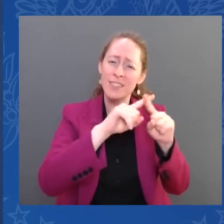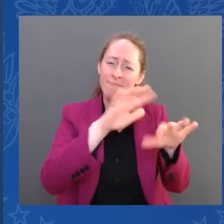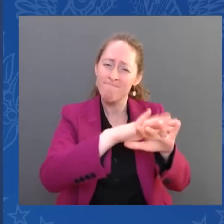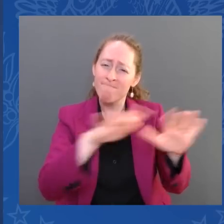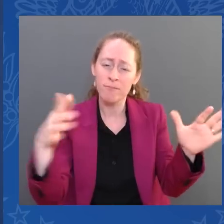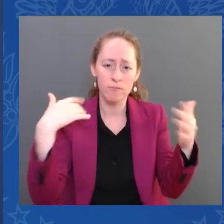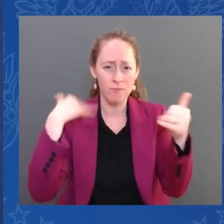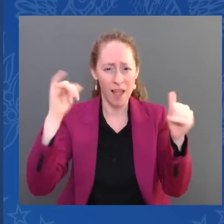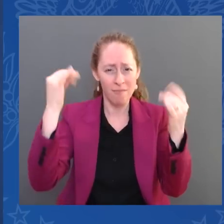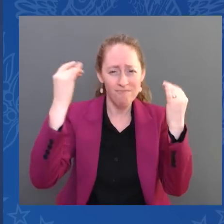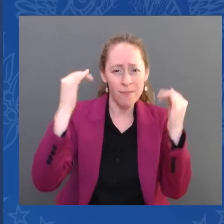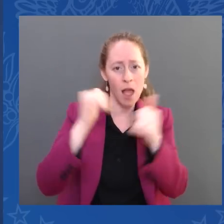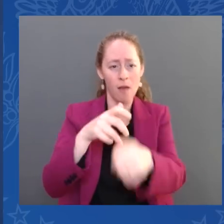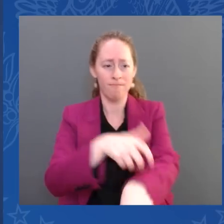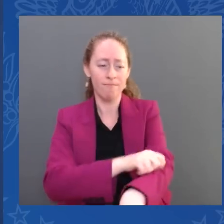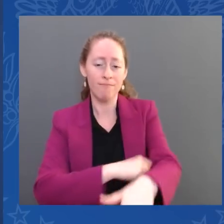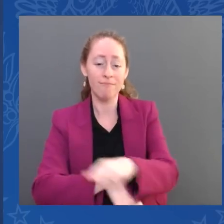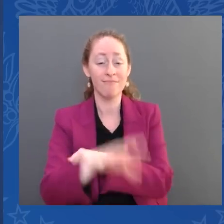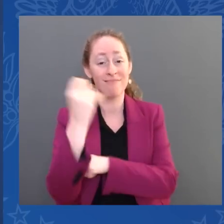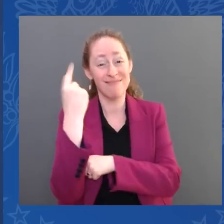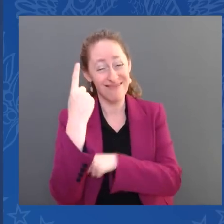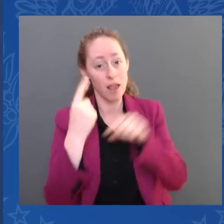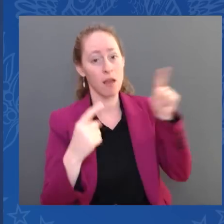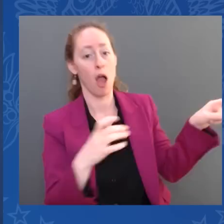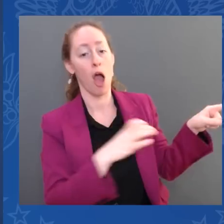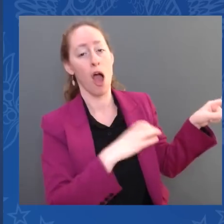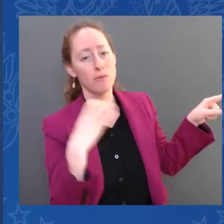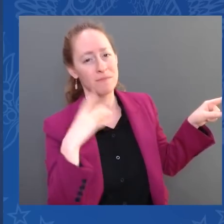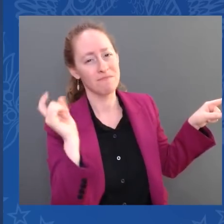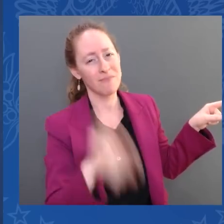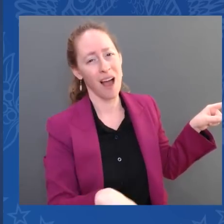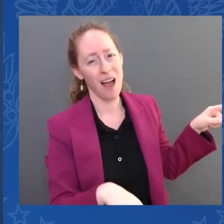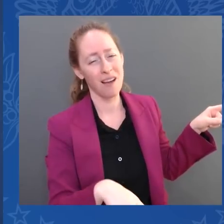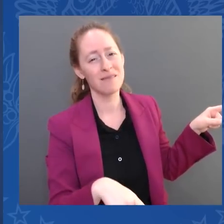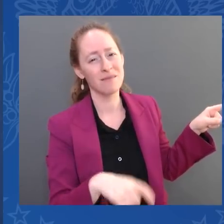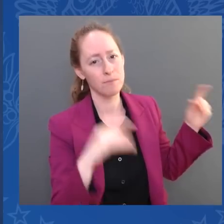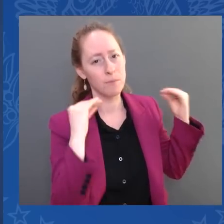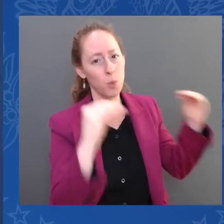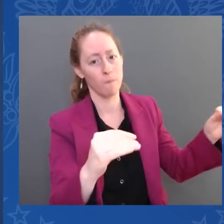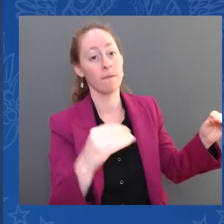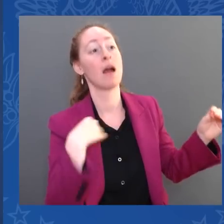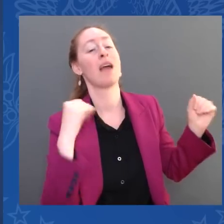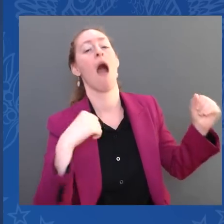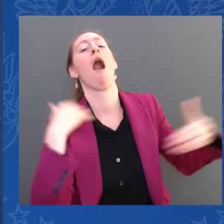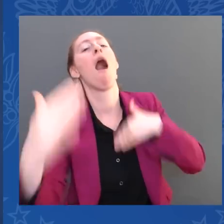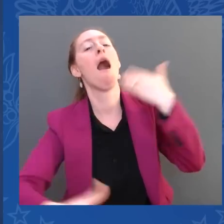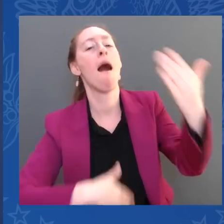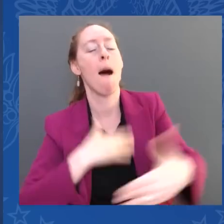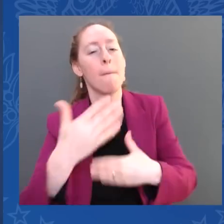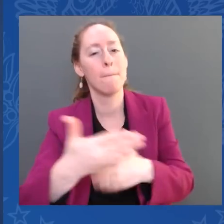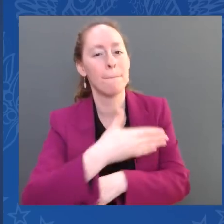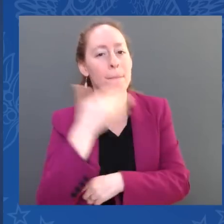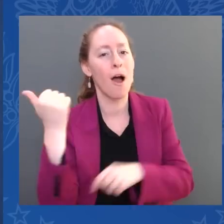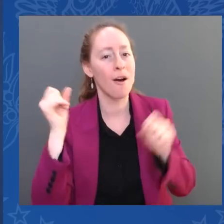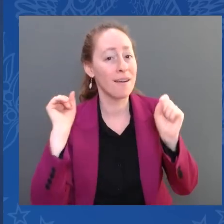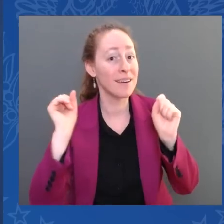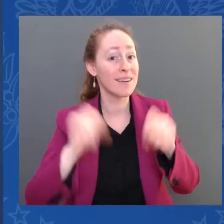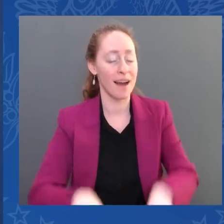to lower the costs for American families. But my congressional Republican friends, led by Rick Scott, have a different approach.